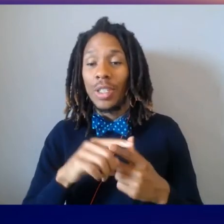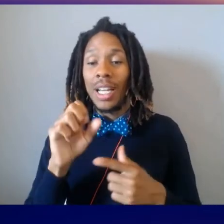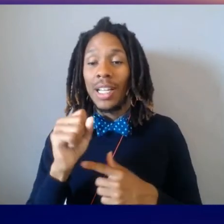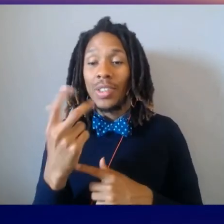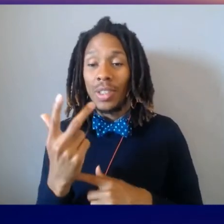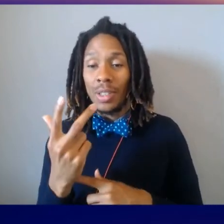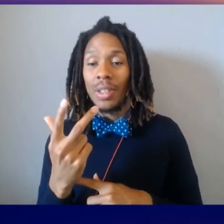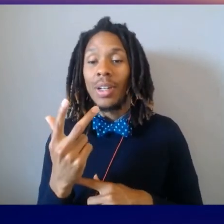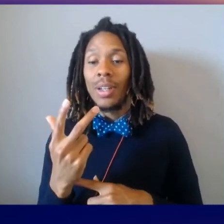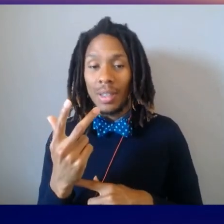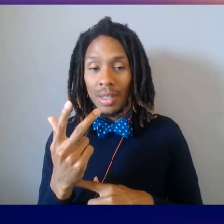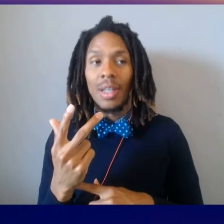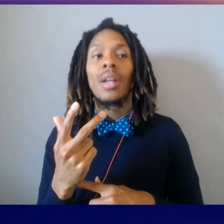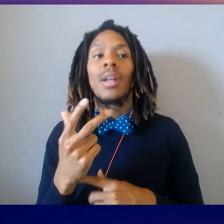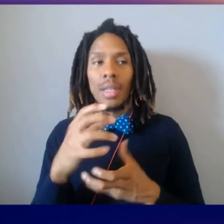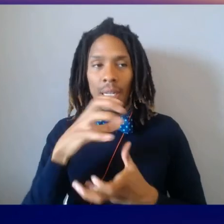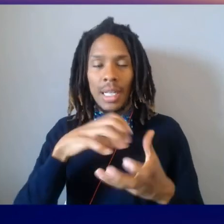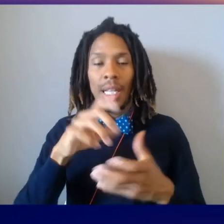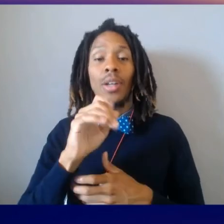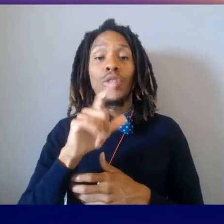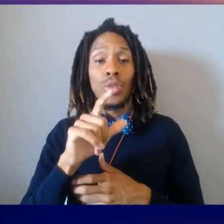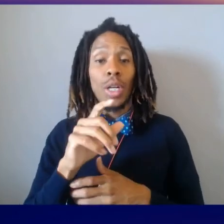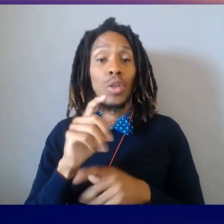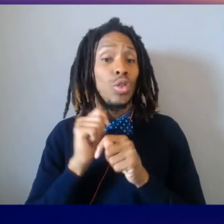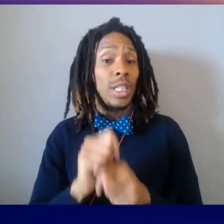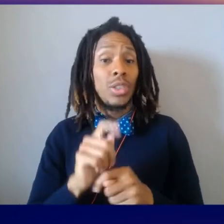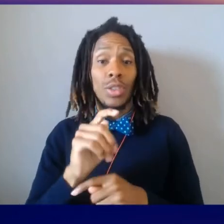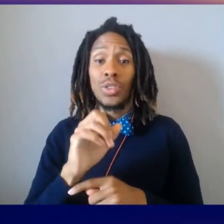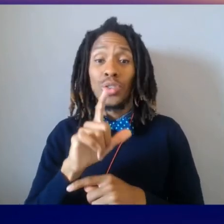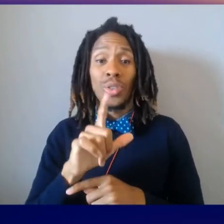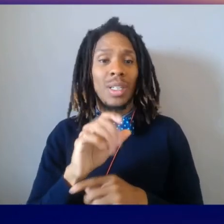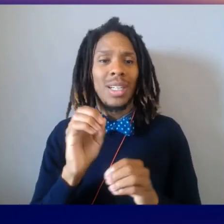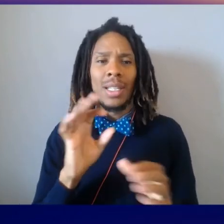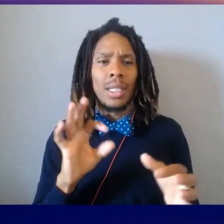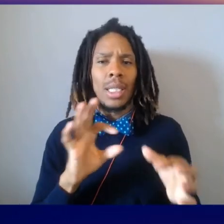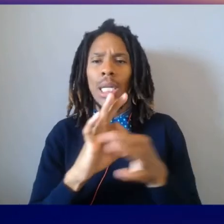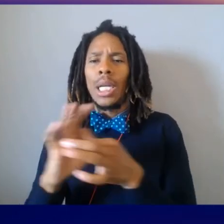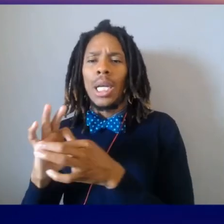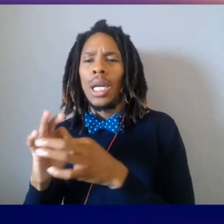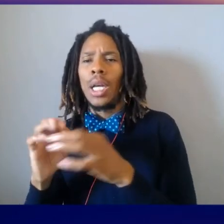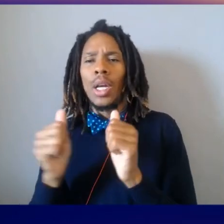A CloudTrail, traditional trail has nothing to do with an event data store.